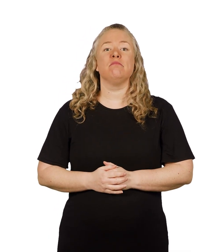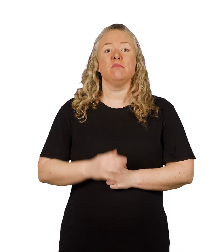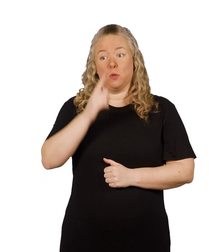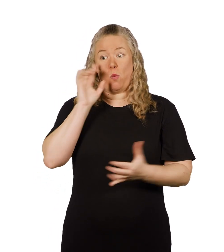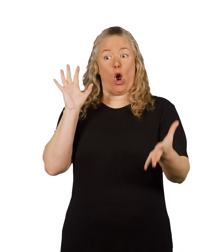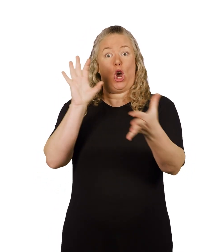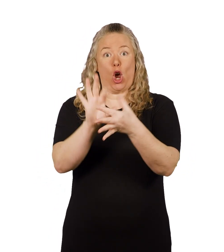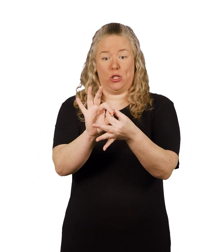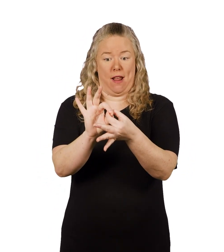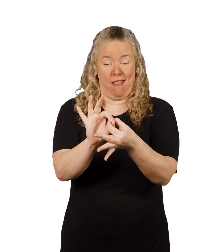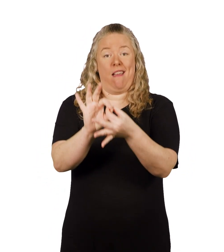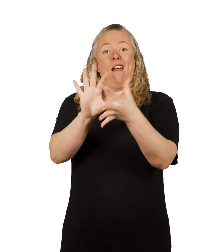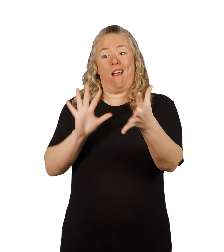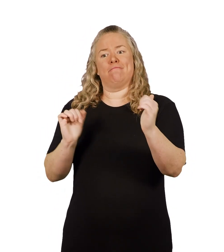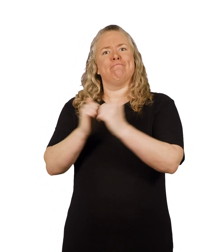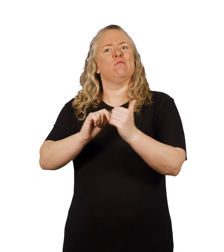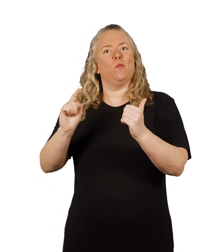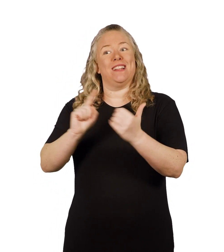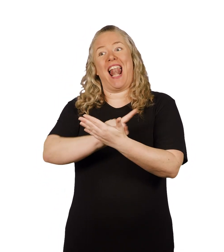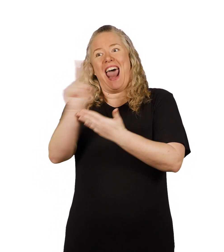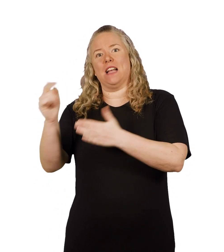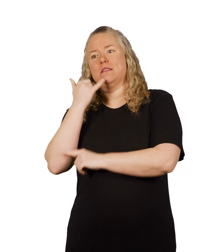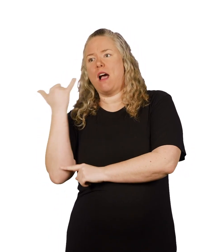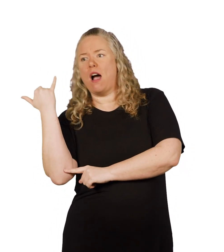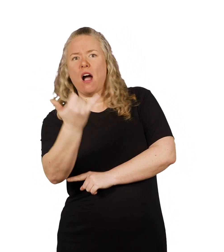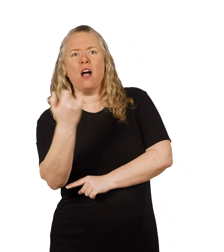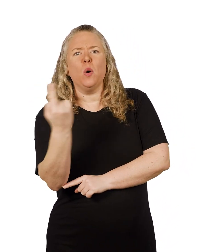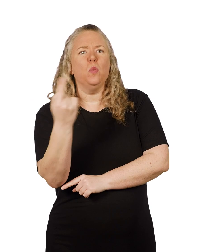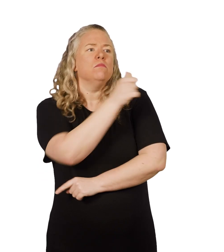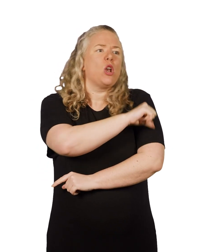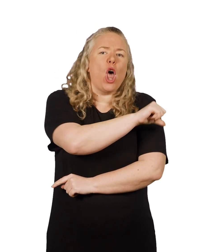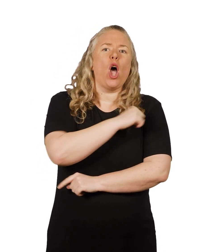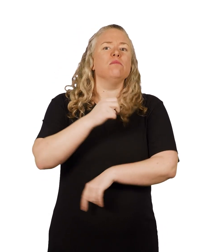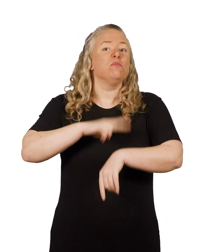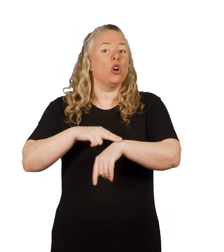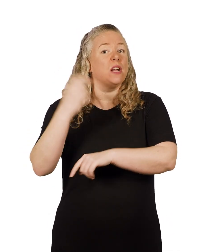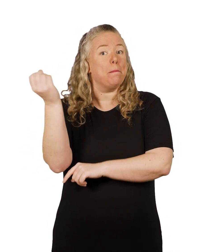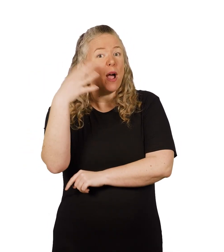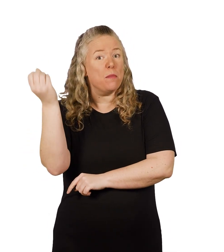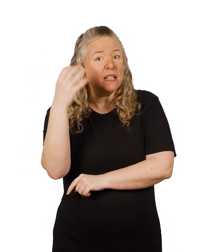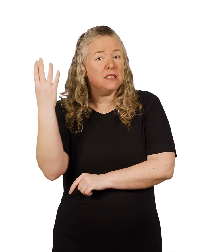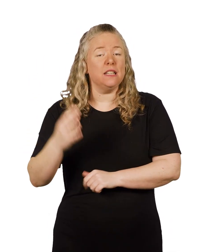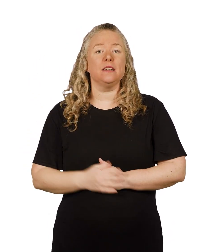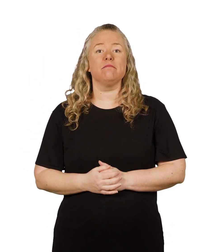get a callback from a nurse, doctor or paramedic